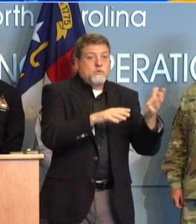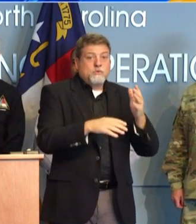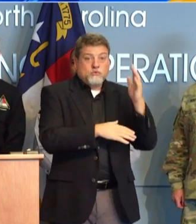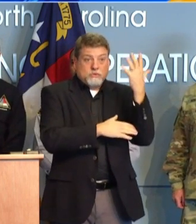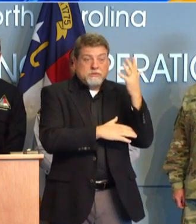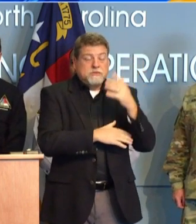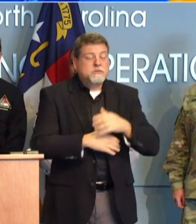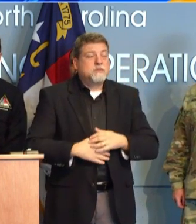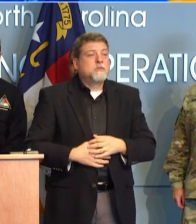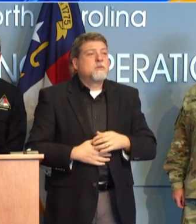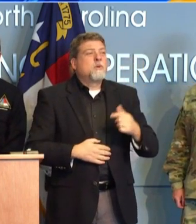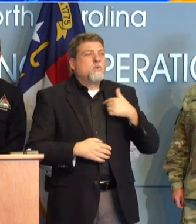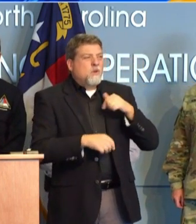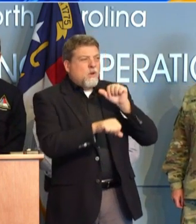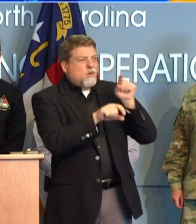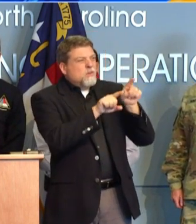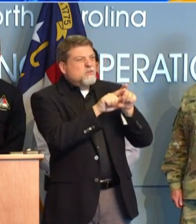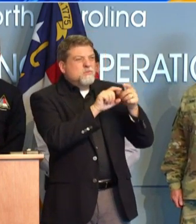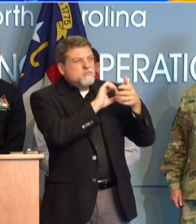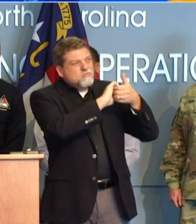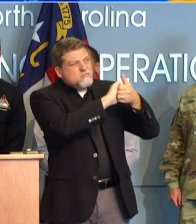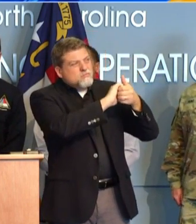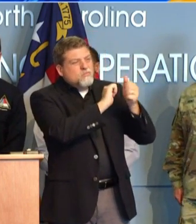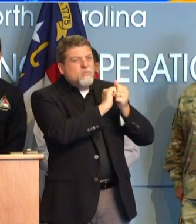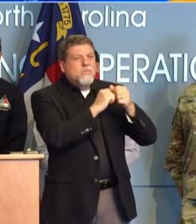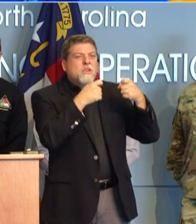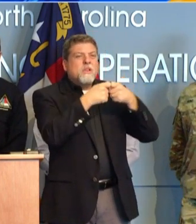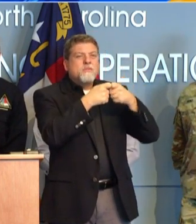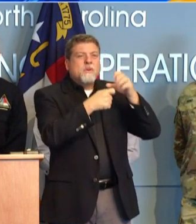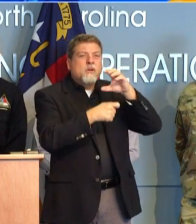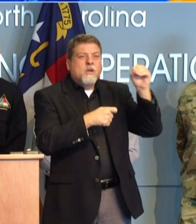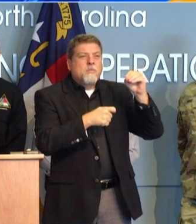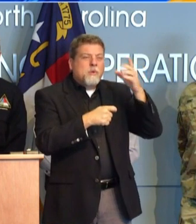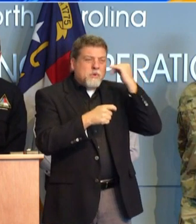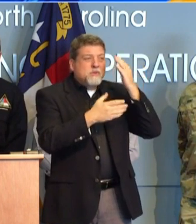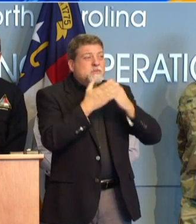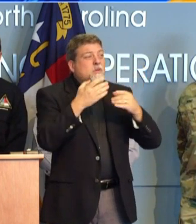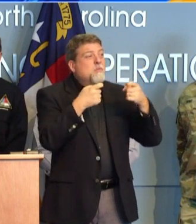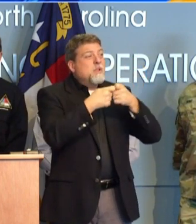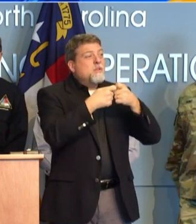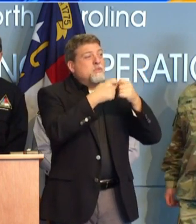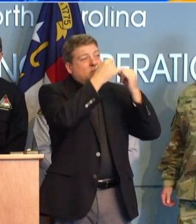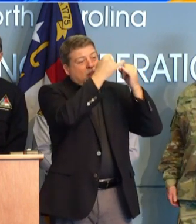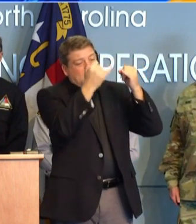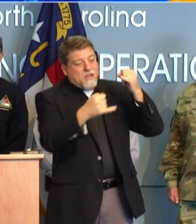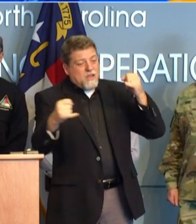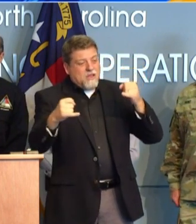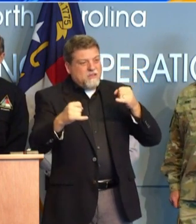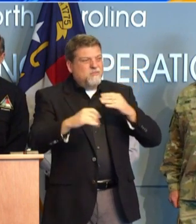D.O.T. AND OUR CONTRACTOR PARTNERS AS WELL HELPING WITH THOSE ENDEAVORS. WORKING CLOSELY WITH UTILITY